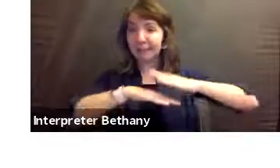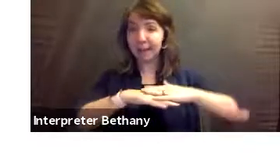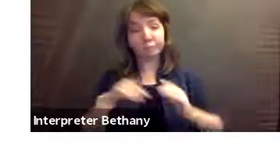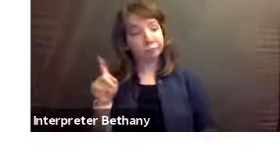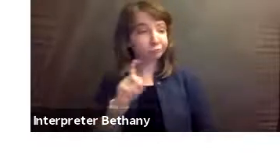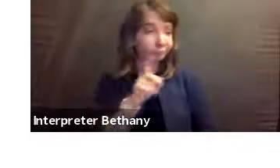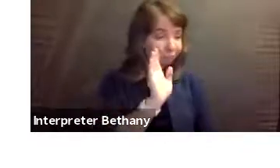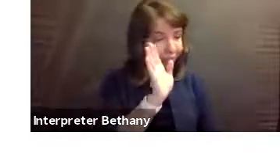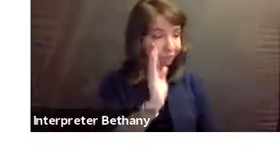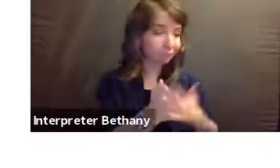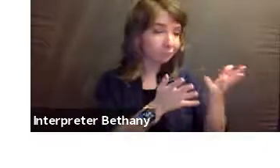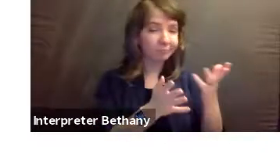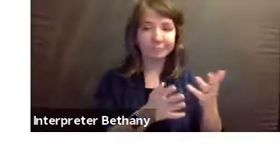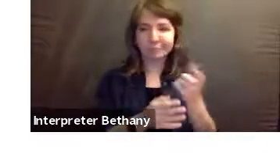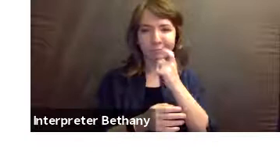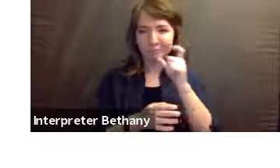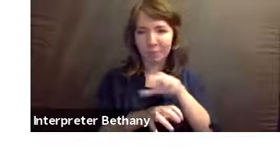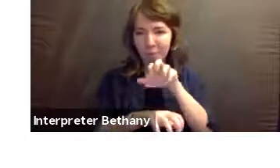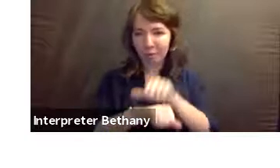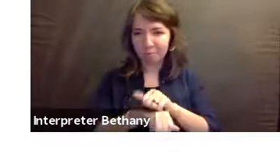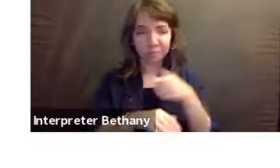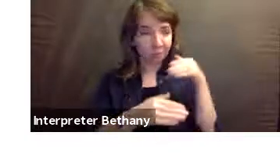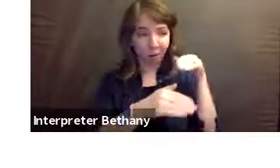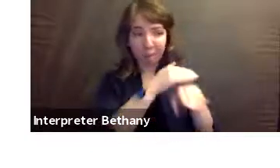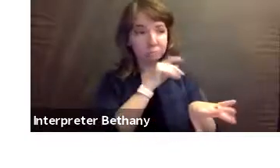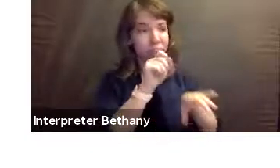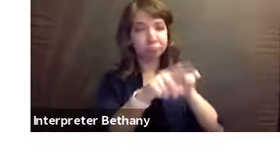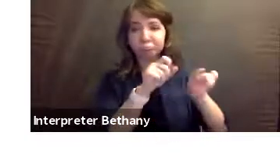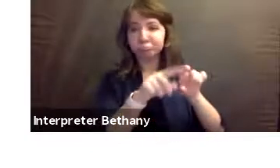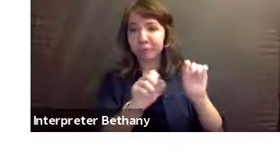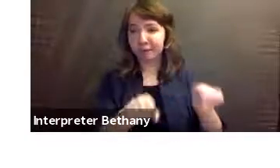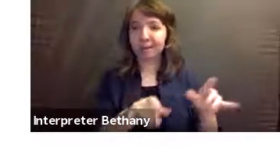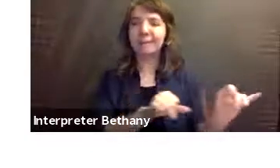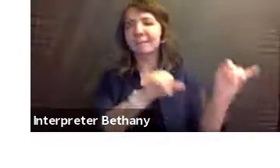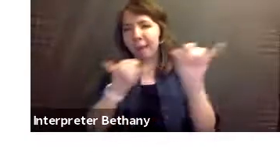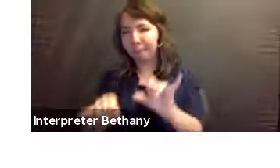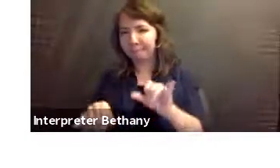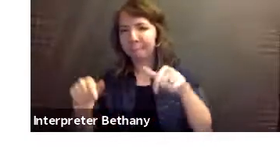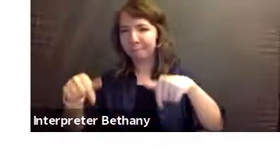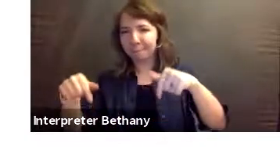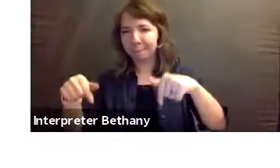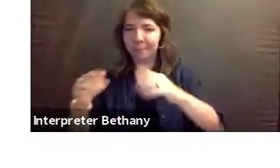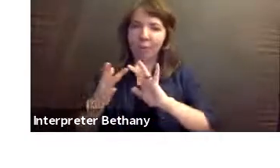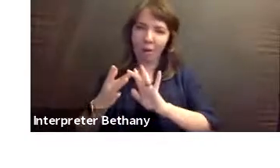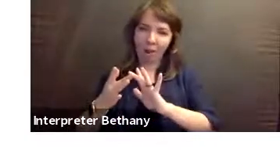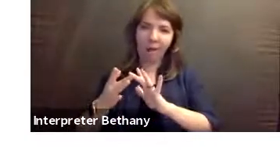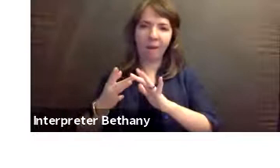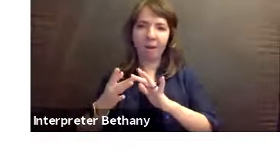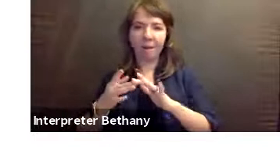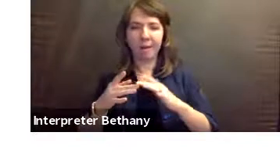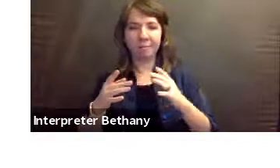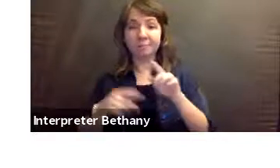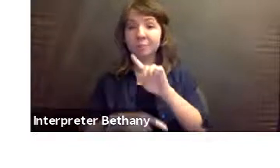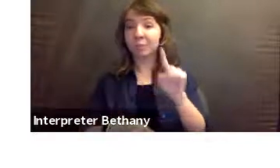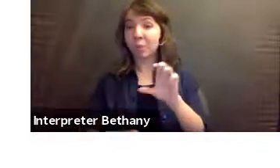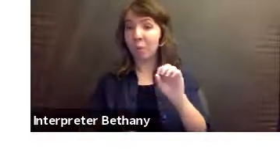Linda Kobashigawa: No, no appointment needed. They just come in and ask us questions and they can. It's all available via zoom so students can just come in.